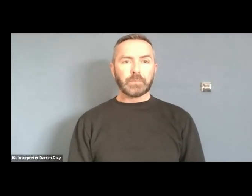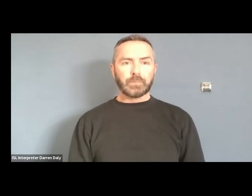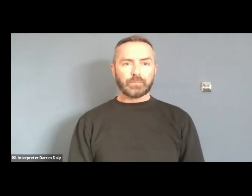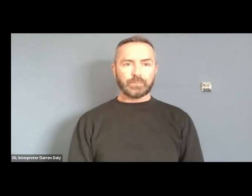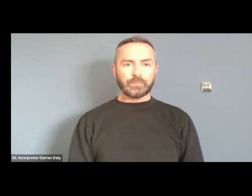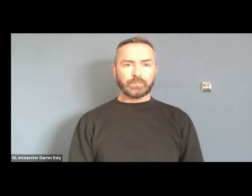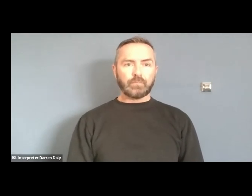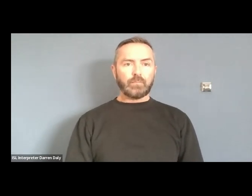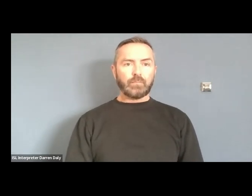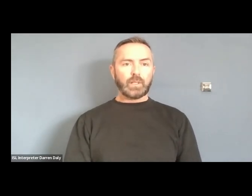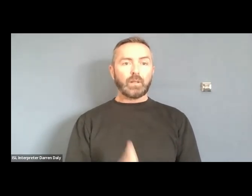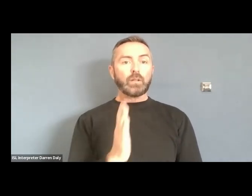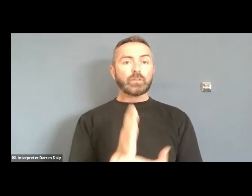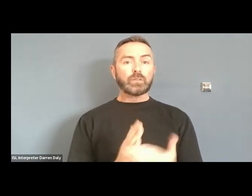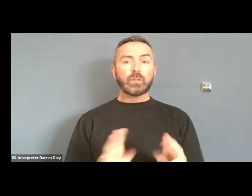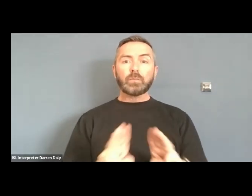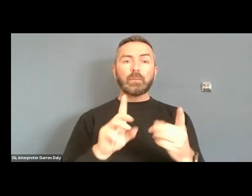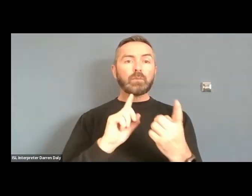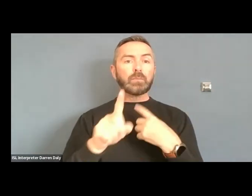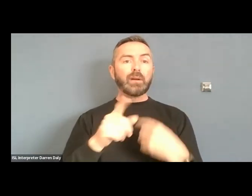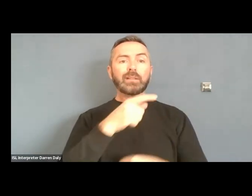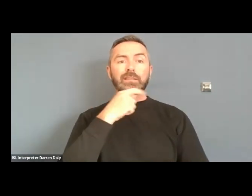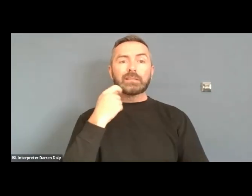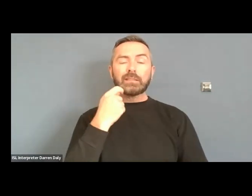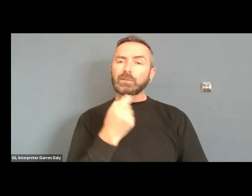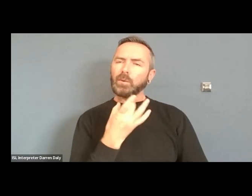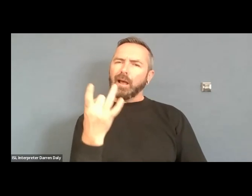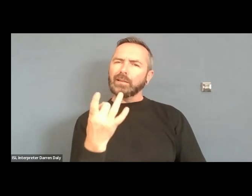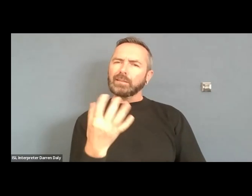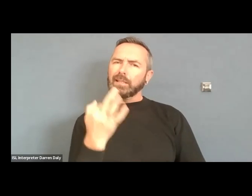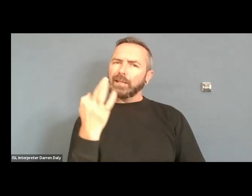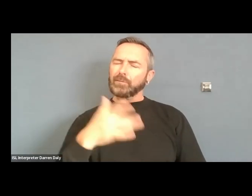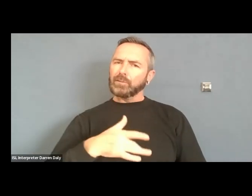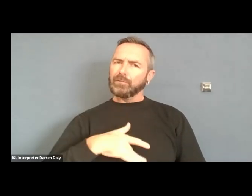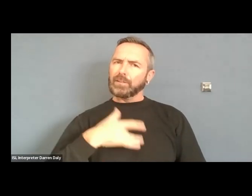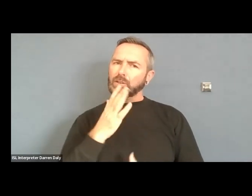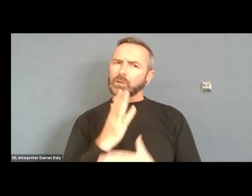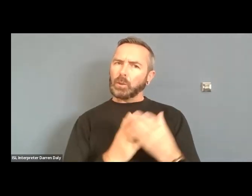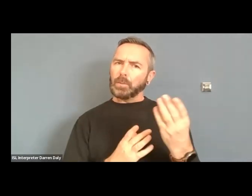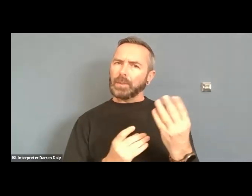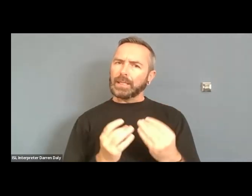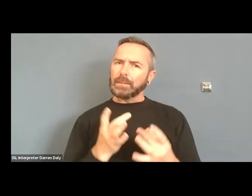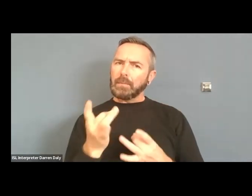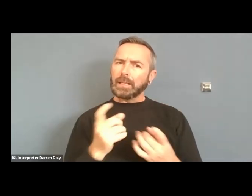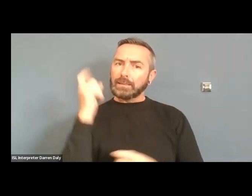Respondents were asked if they feel that there are things that make it difficult for them to participate in social activities?